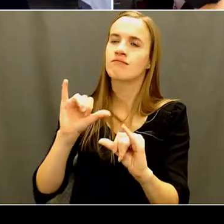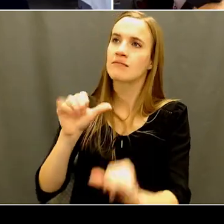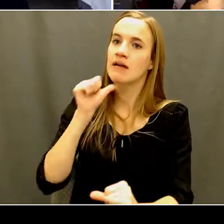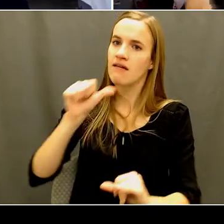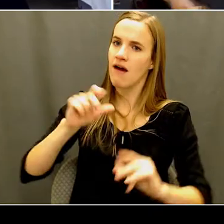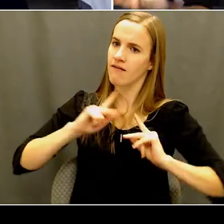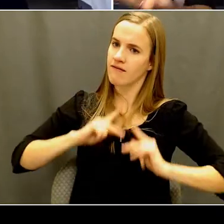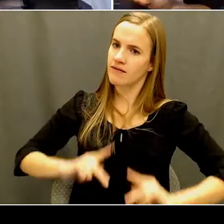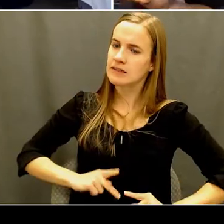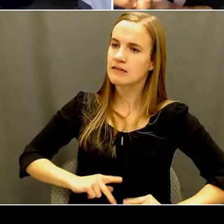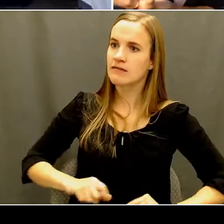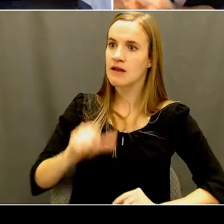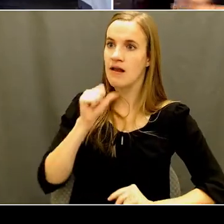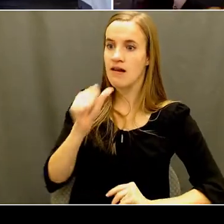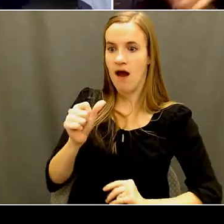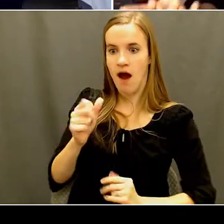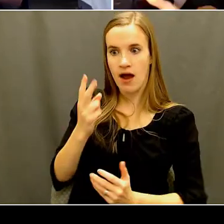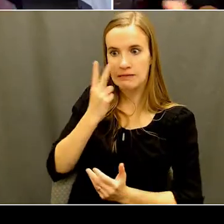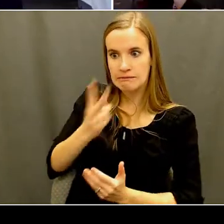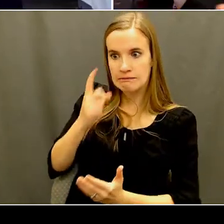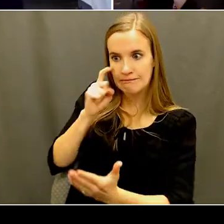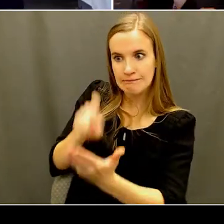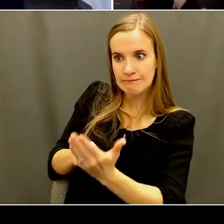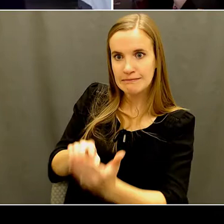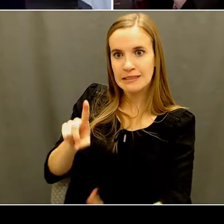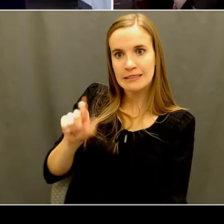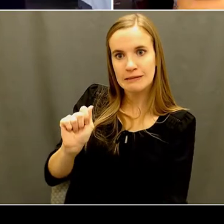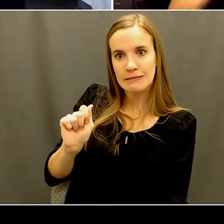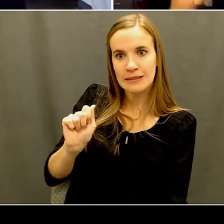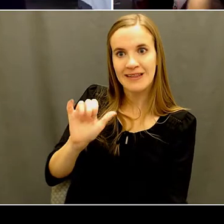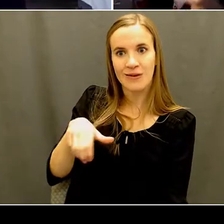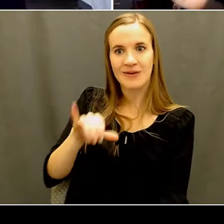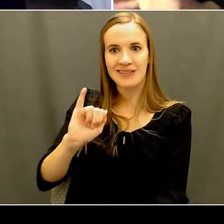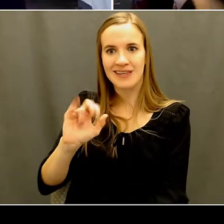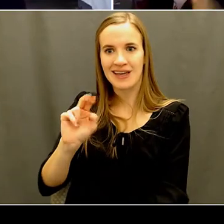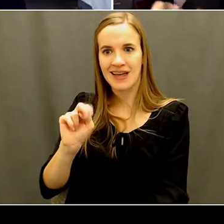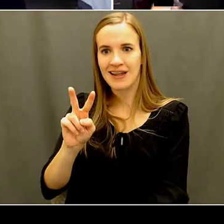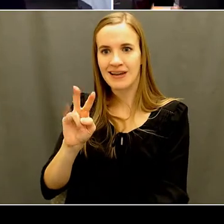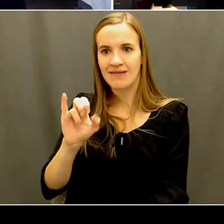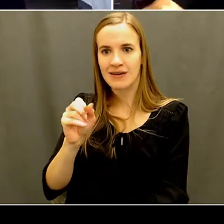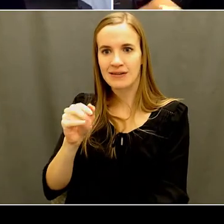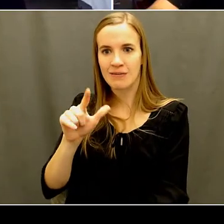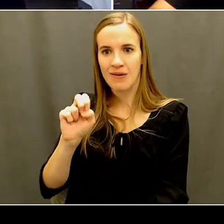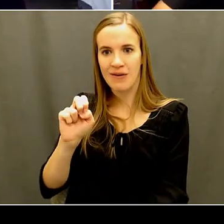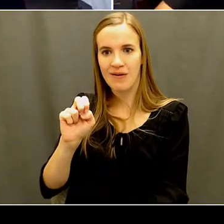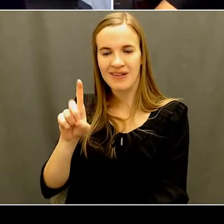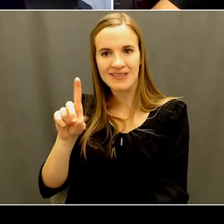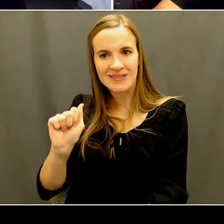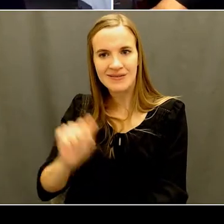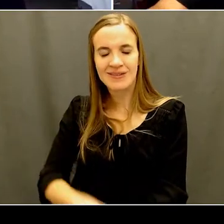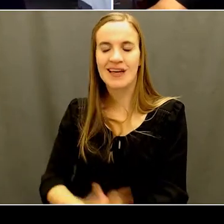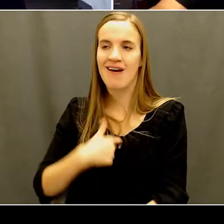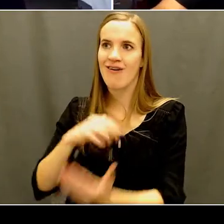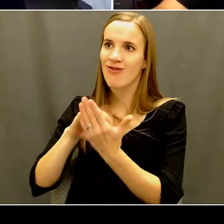I was kind of clueless to what that meant and what their experiences were. So thank you so much for sharing that. And if we can just kind of go into your